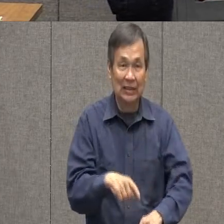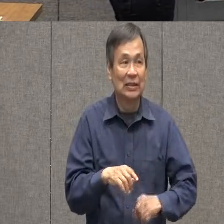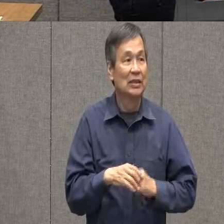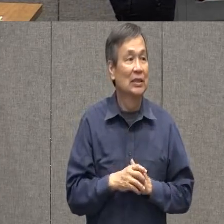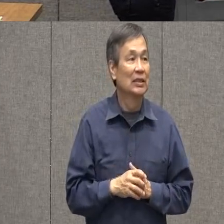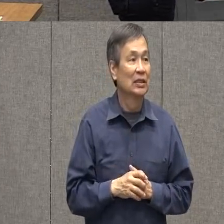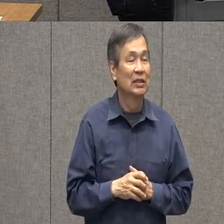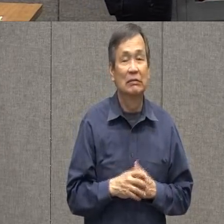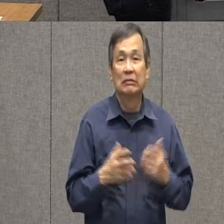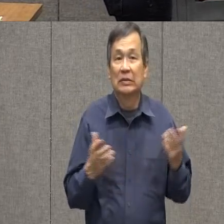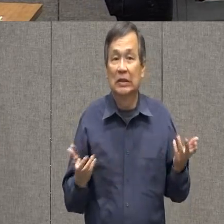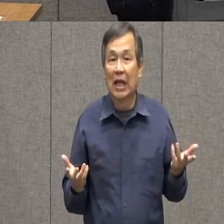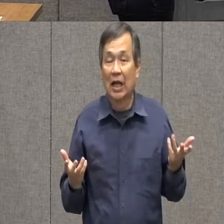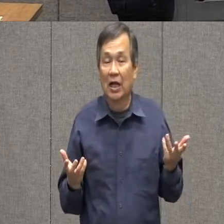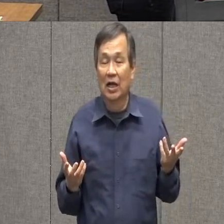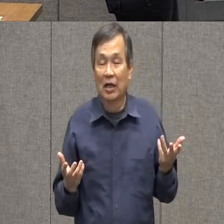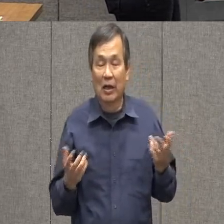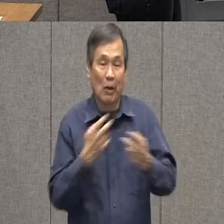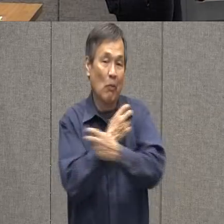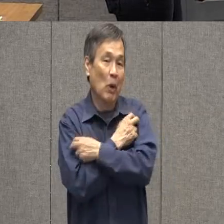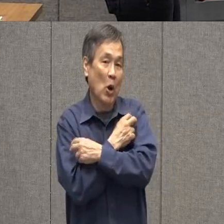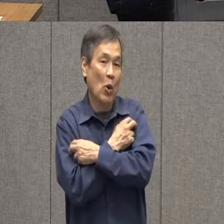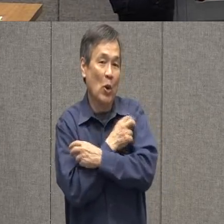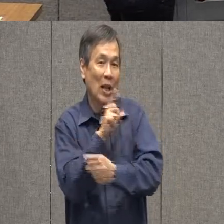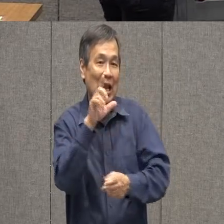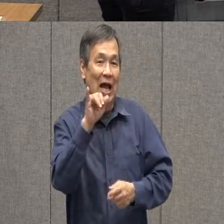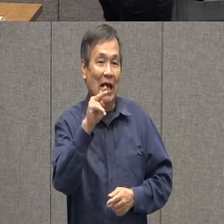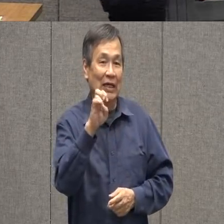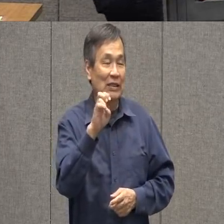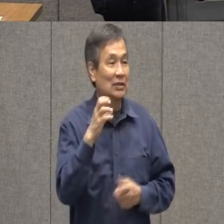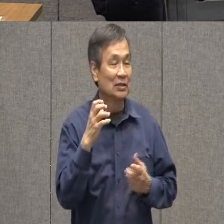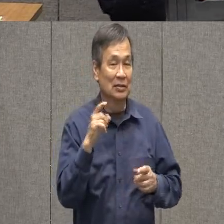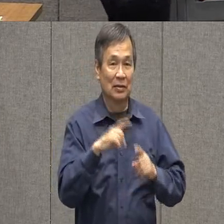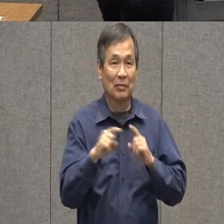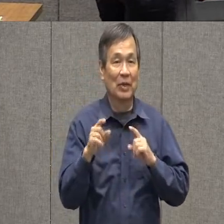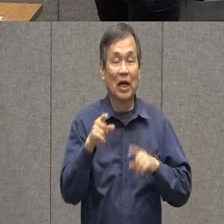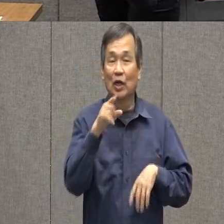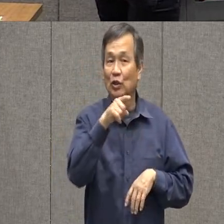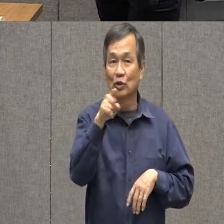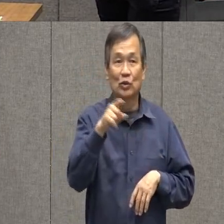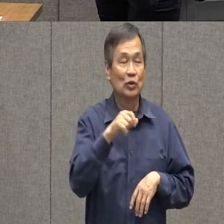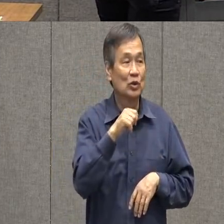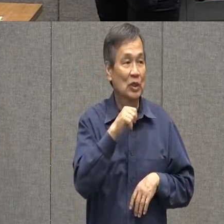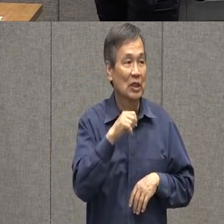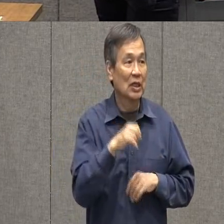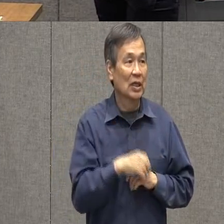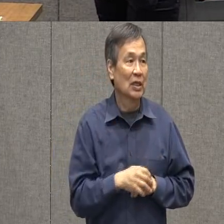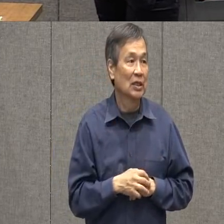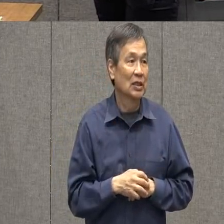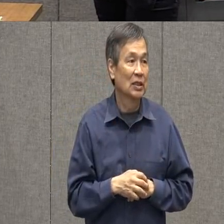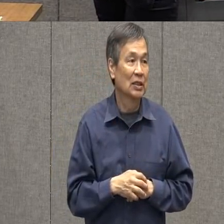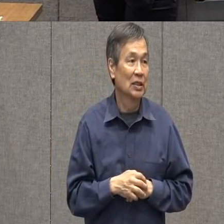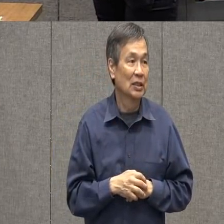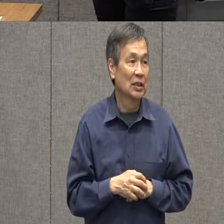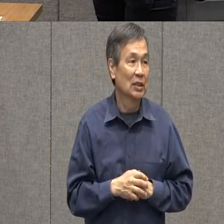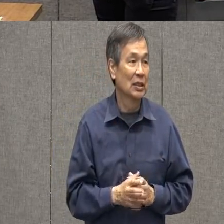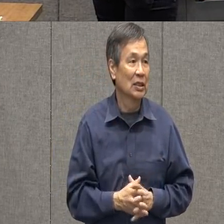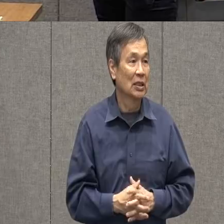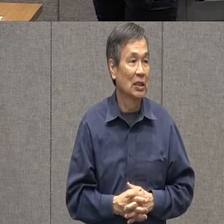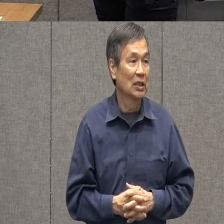They're just in there. So, ours are gonna be showing, but yours don't have to. And I'll just make mine like just a little line,